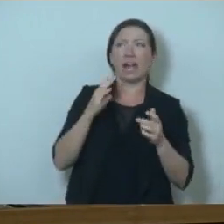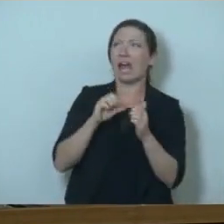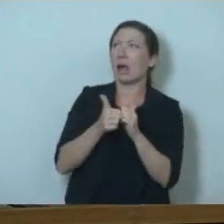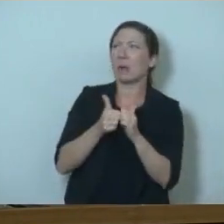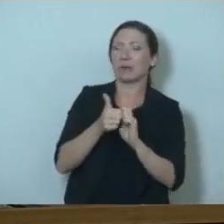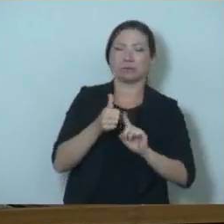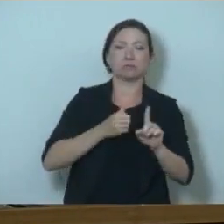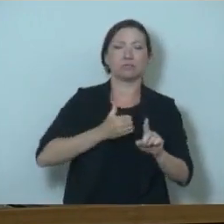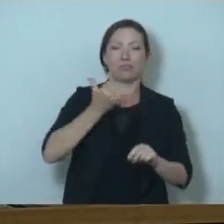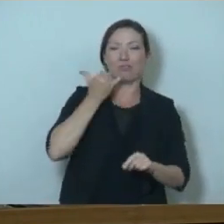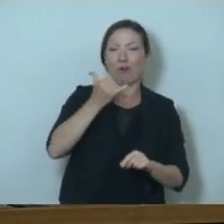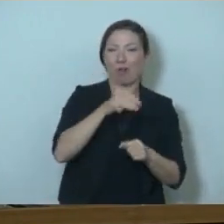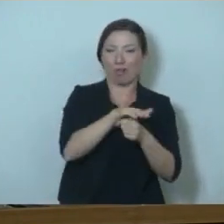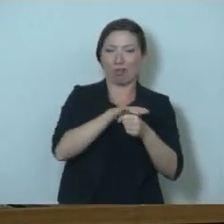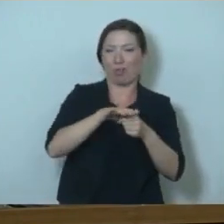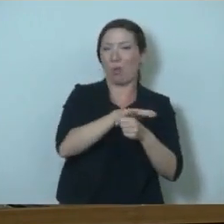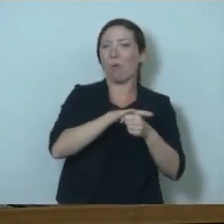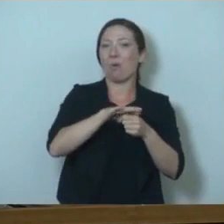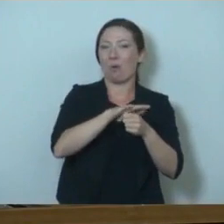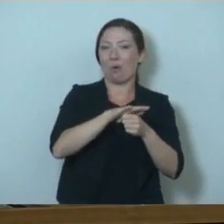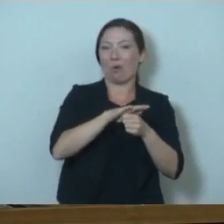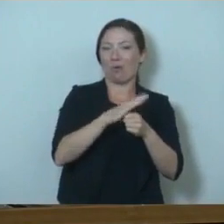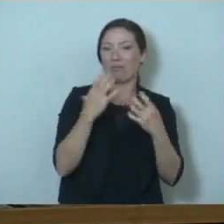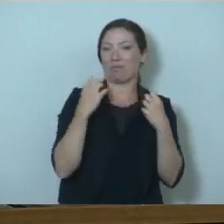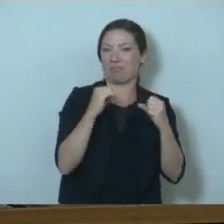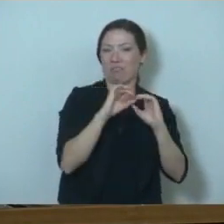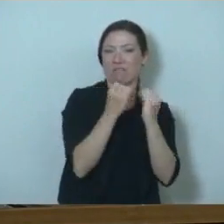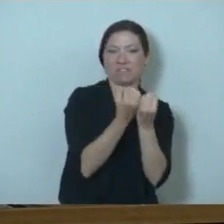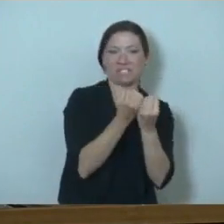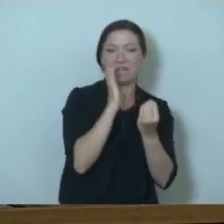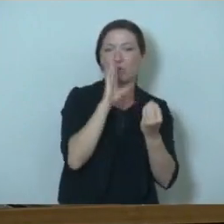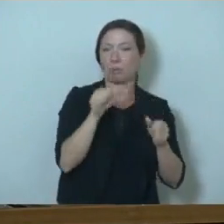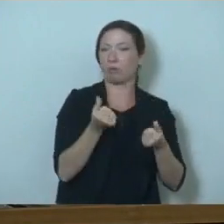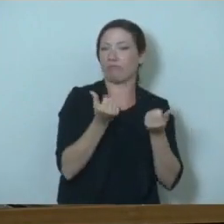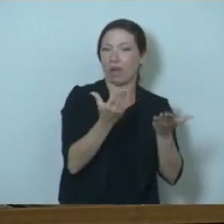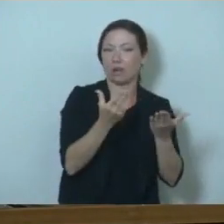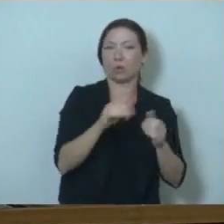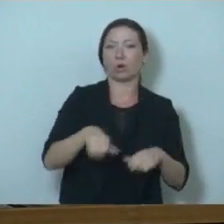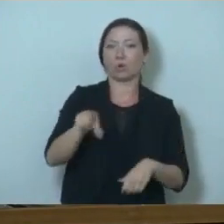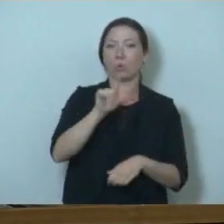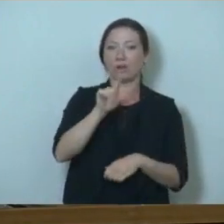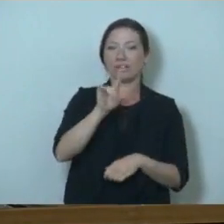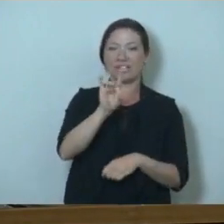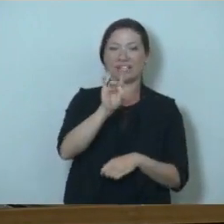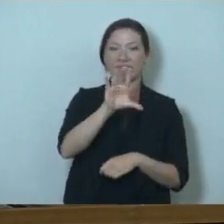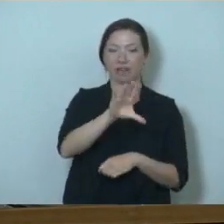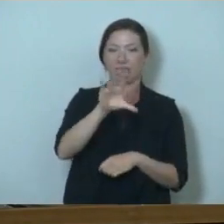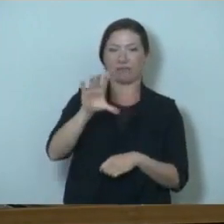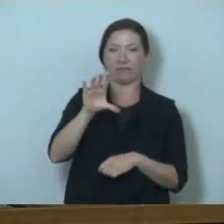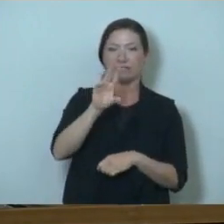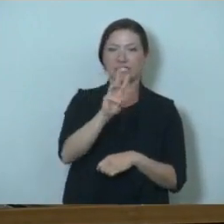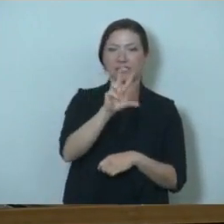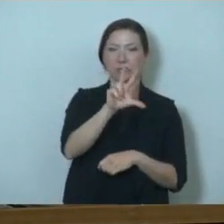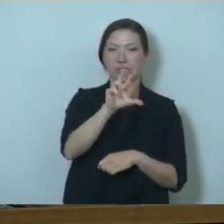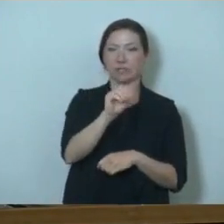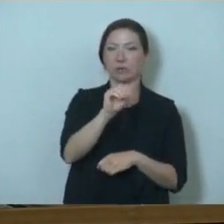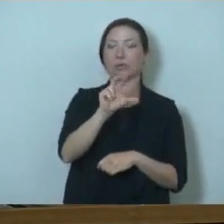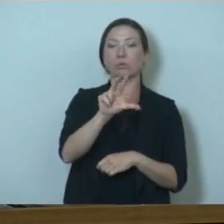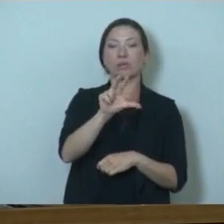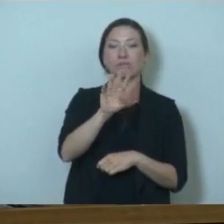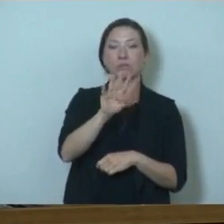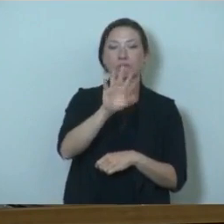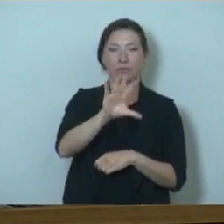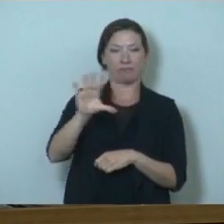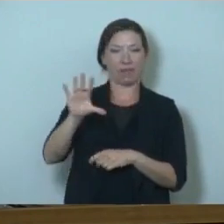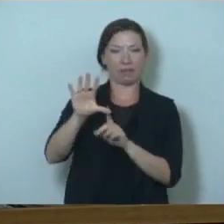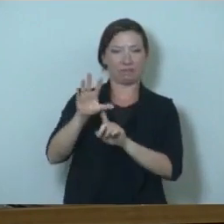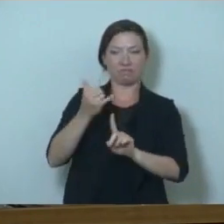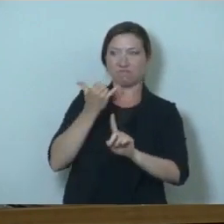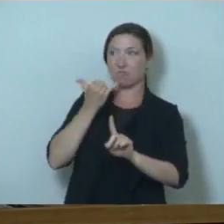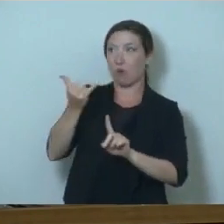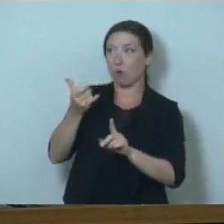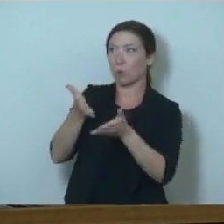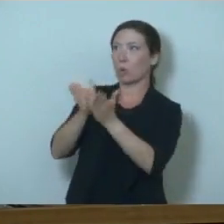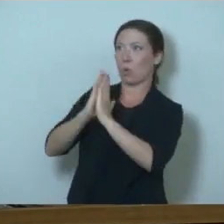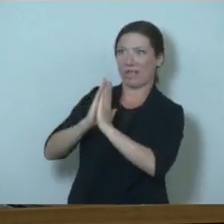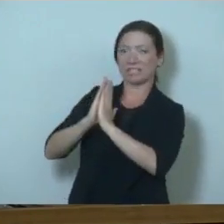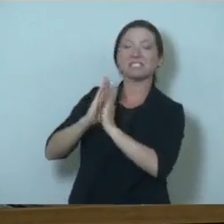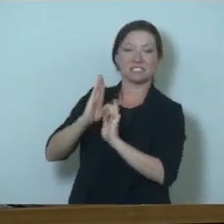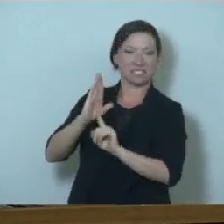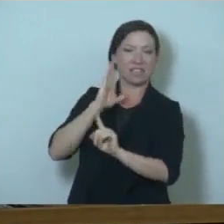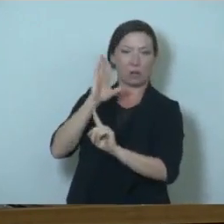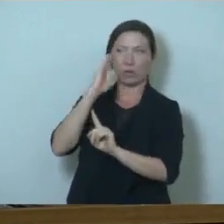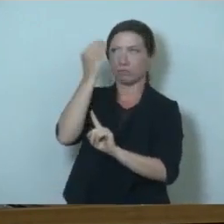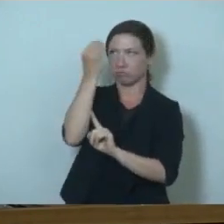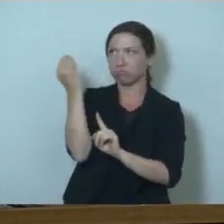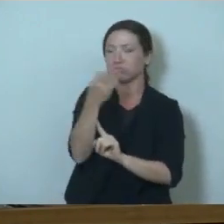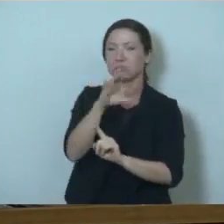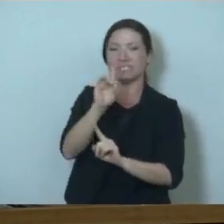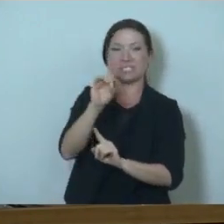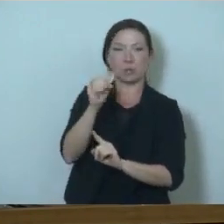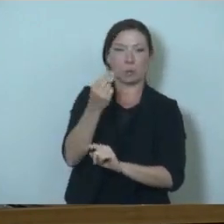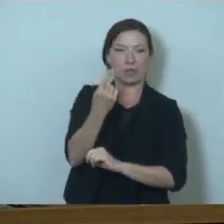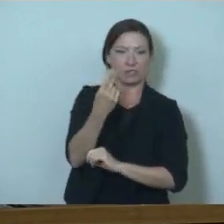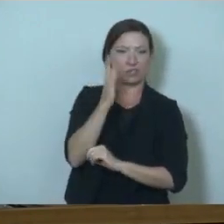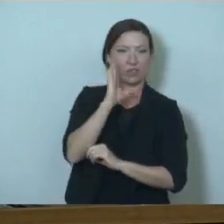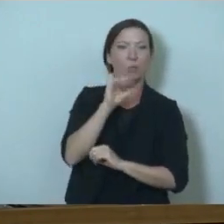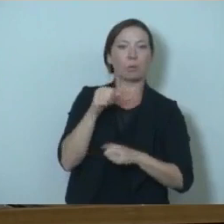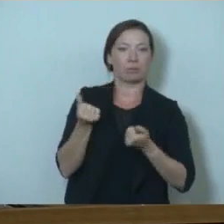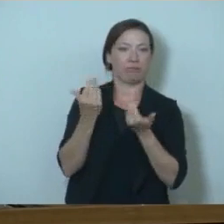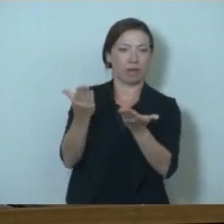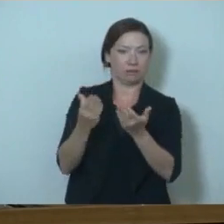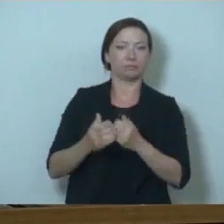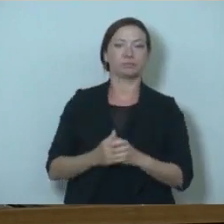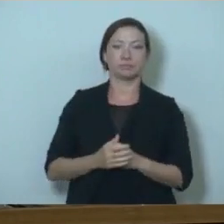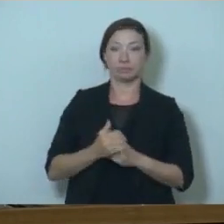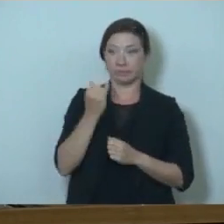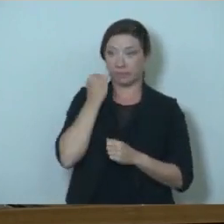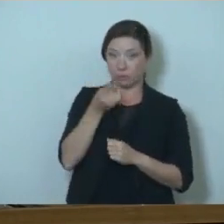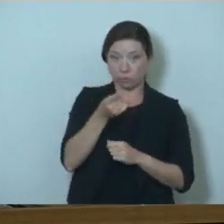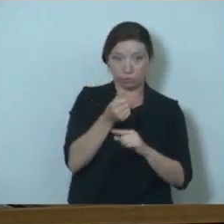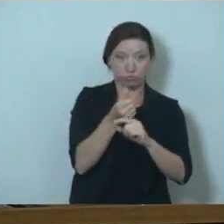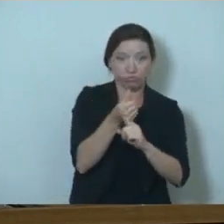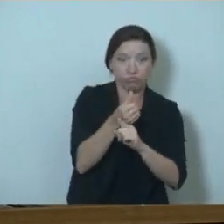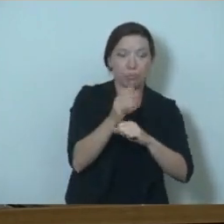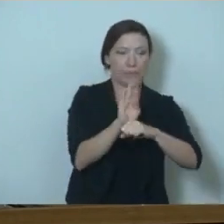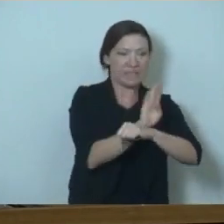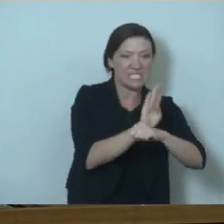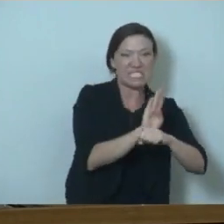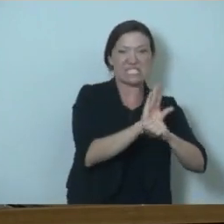YOU CAN CALL THE LOCAL PUBLIC HEALTH OFFICE AND SCHEDULE A TEST FOR YOU OR YOU CAN CALL OU 1-855-600-3454 LYNN AND MAKE REQUEST DELIVERED BACK TO THE DEPARTMENT OF HEALTH.